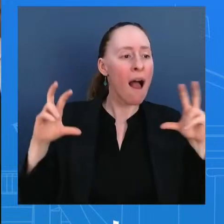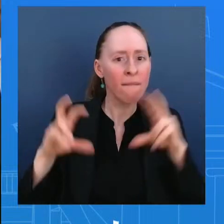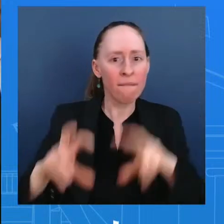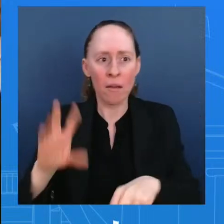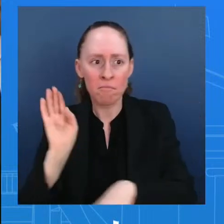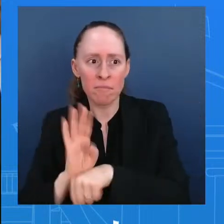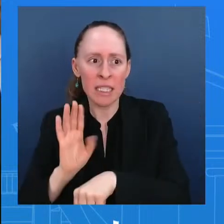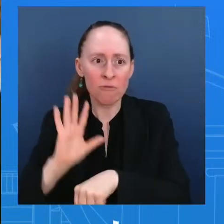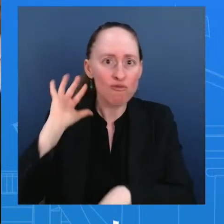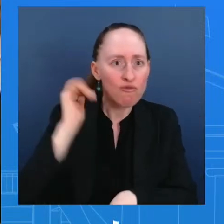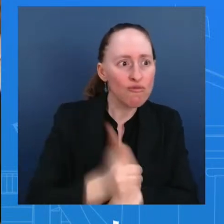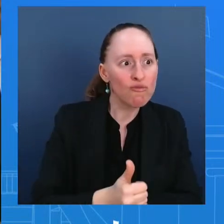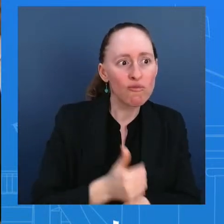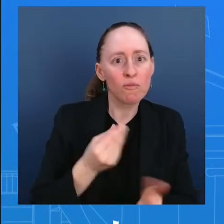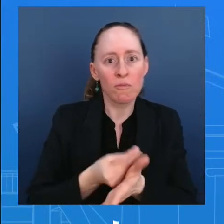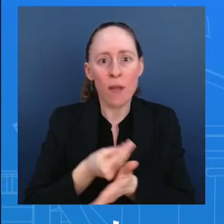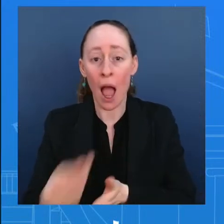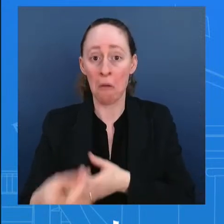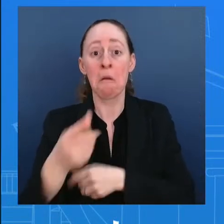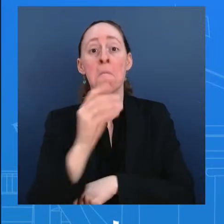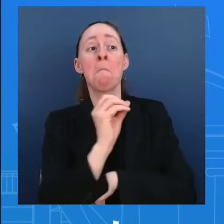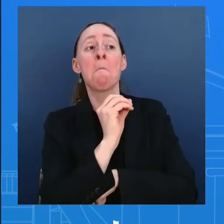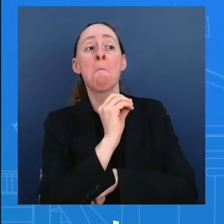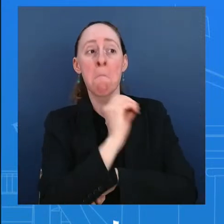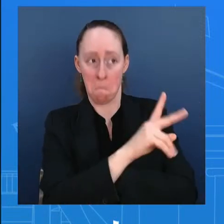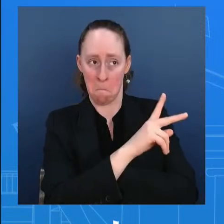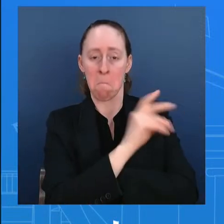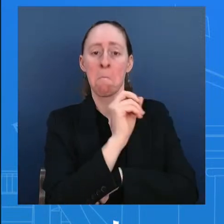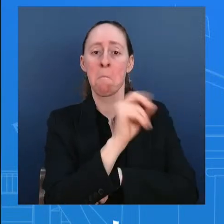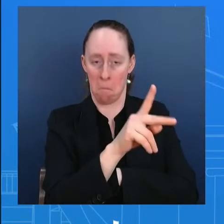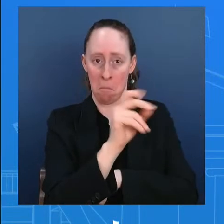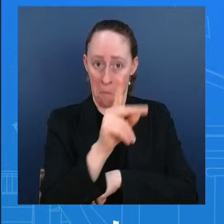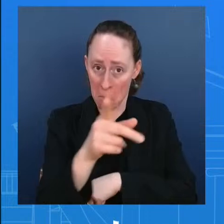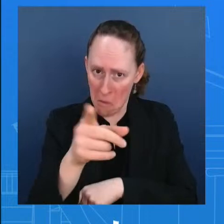The Press: -- U.S. Steel decision? Ms. Jean-Pierre: I mean, let’s step back. CFIUS took this on. It’s an independent --